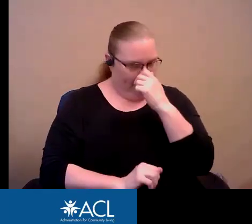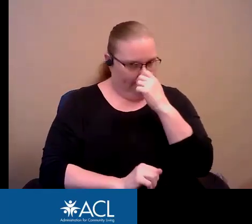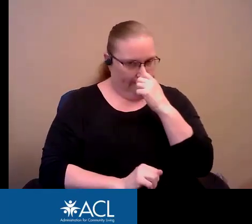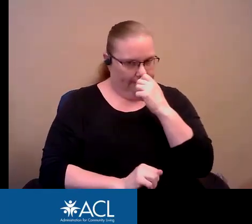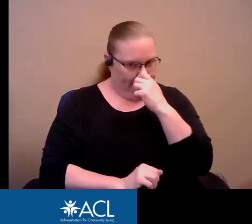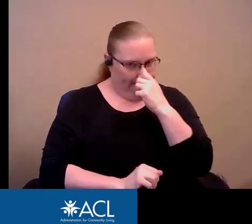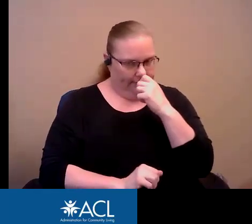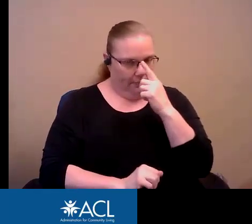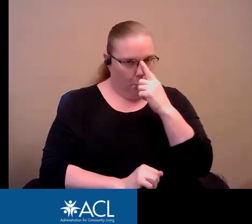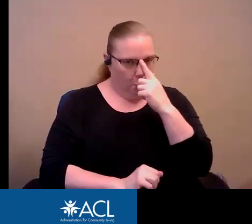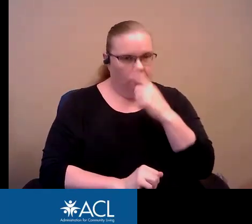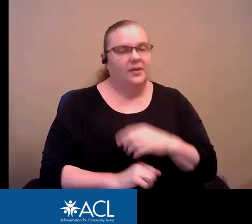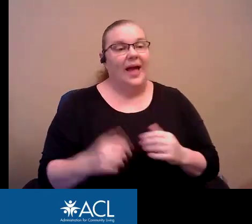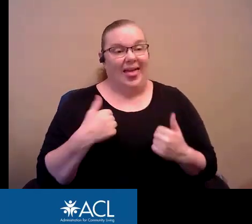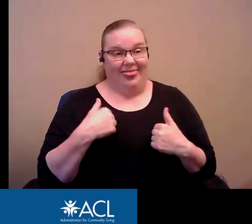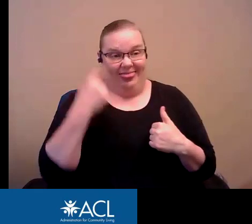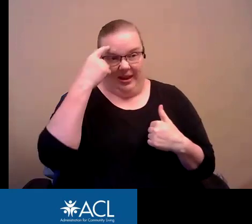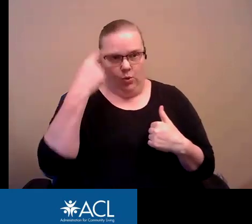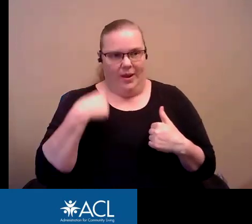Think we have time for one last question.